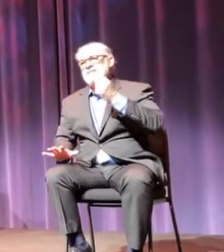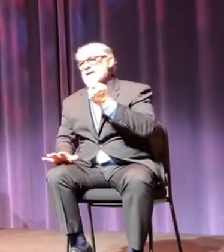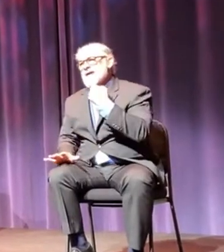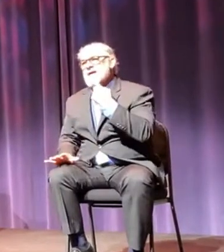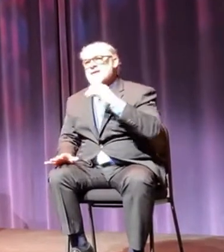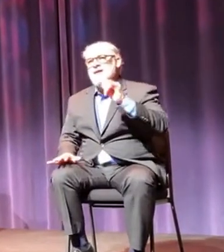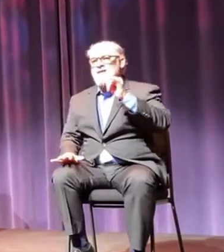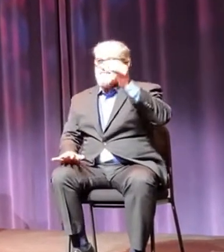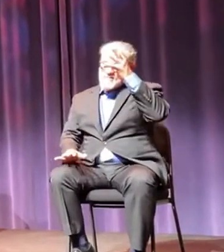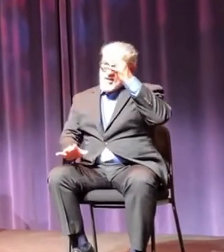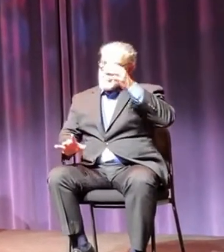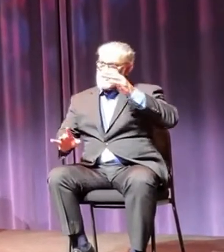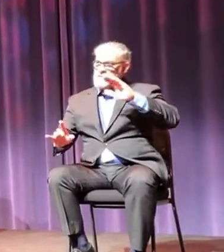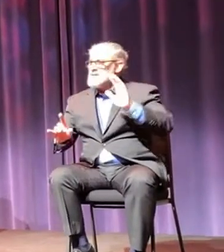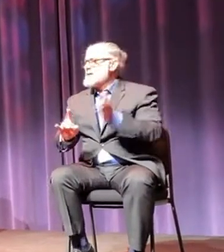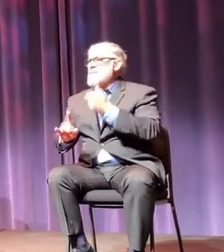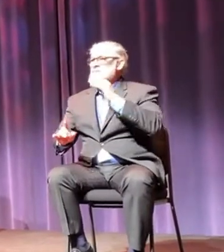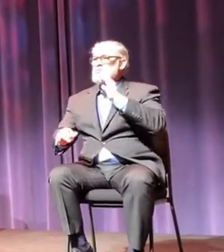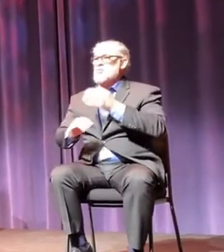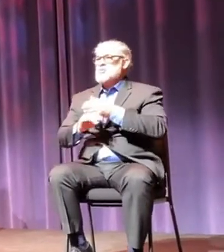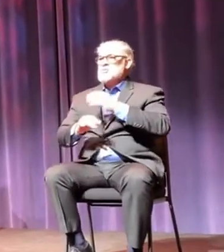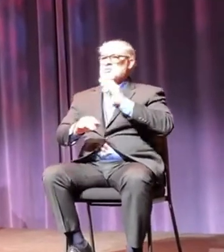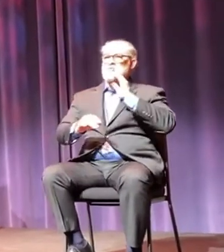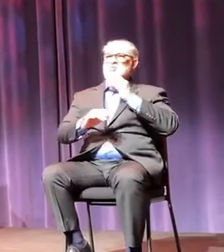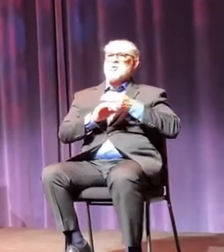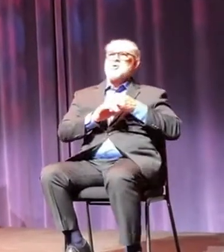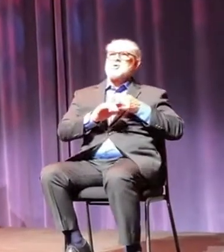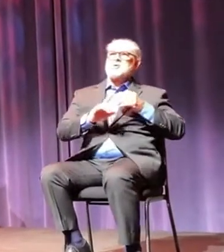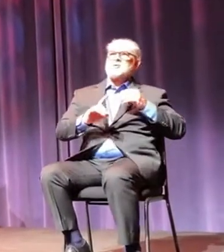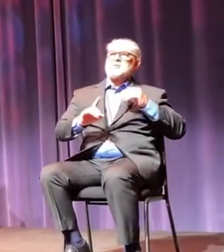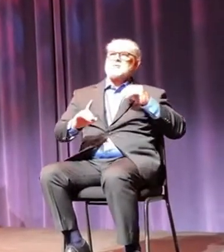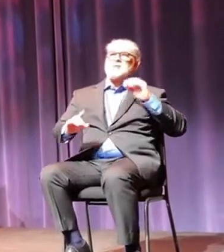Like how a father strikes a son, a daughter, a son.